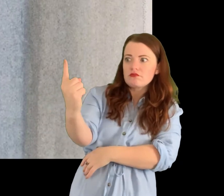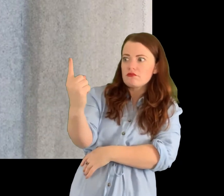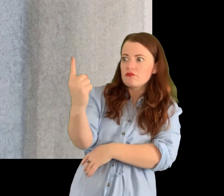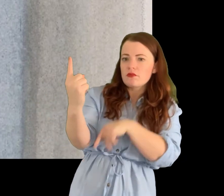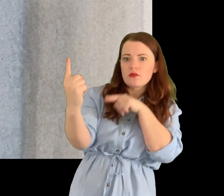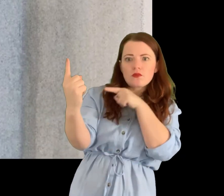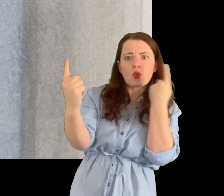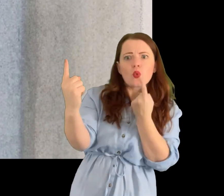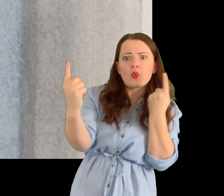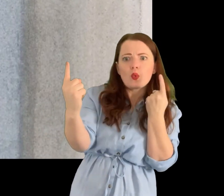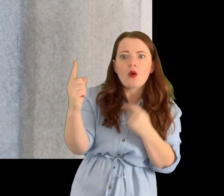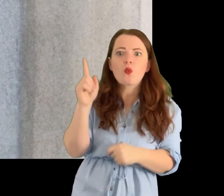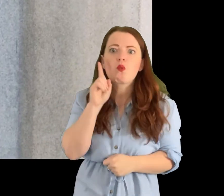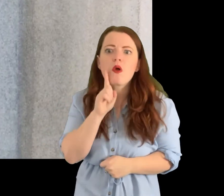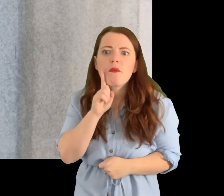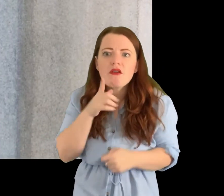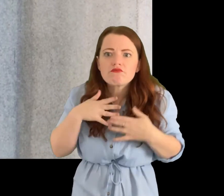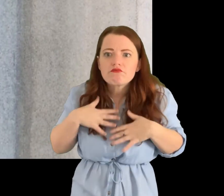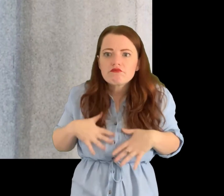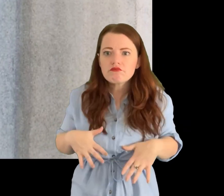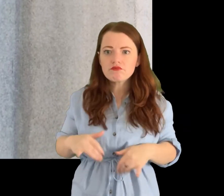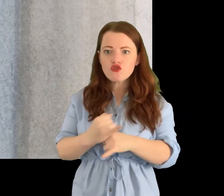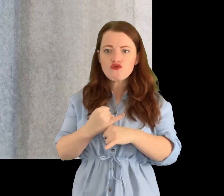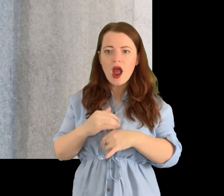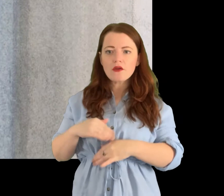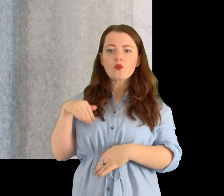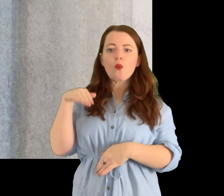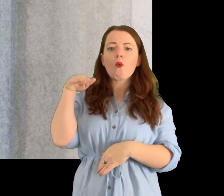It was the figure of a woman Dressed in grey both tall and handsome